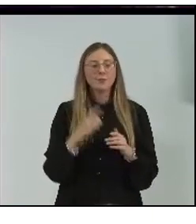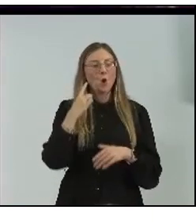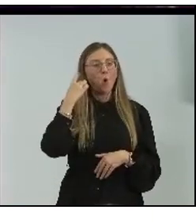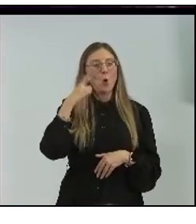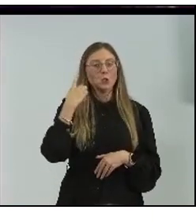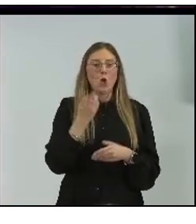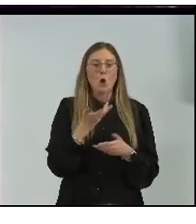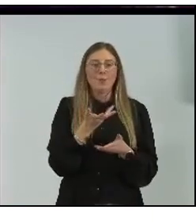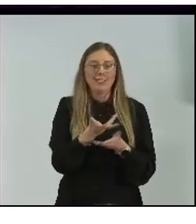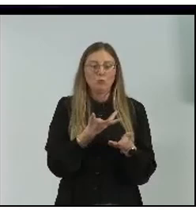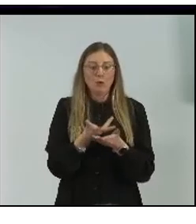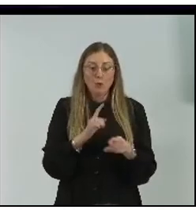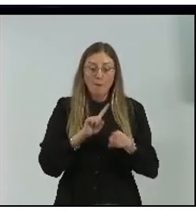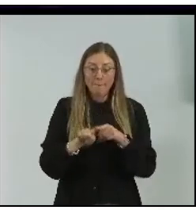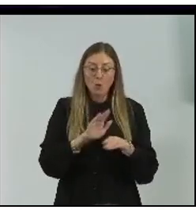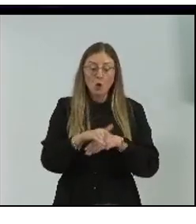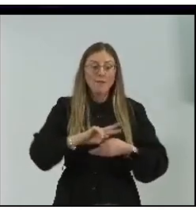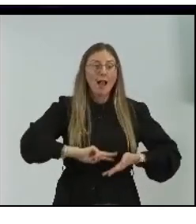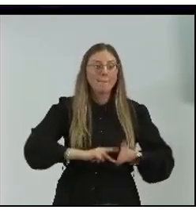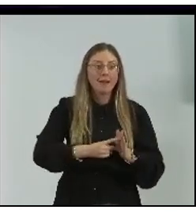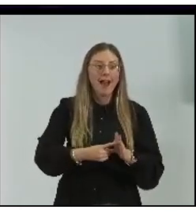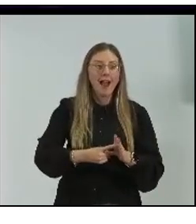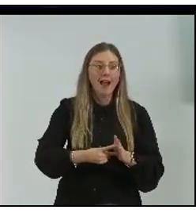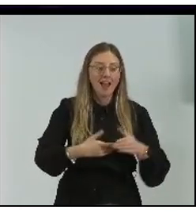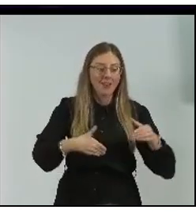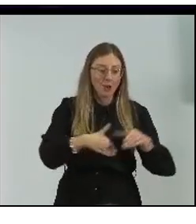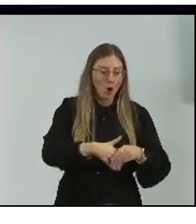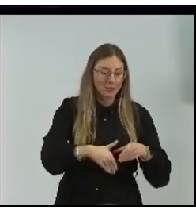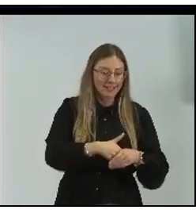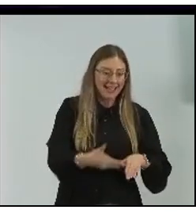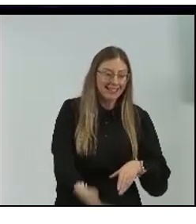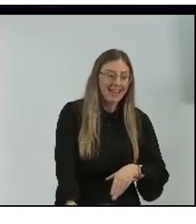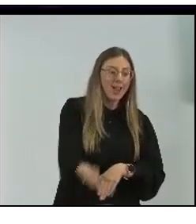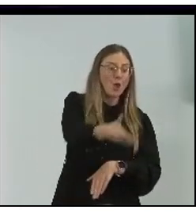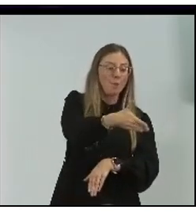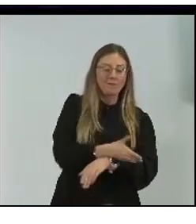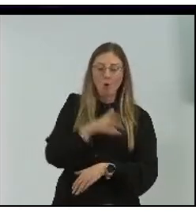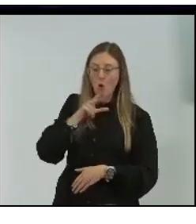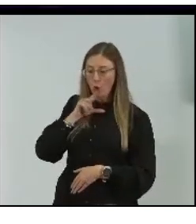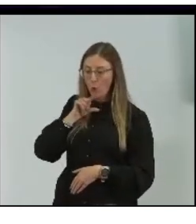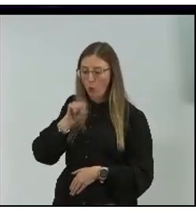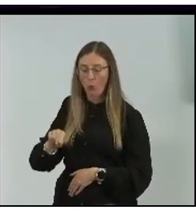some of it's about planning the content before you do the audio description. Of course, that, that the content has a sort